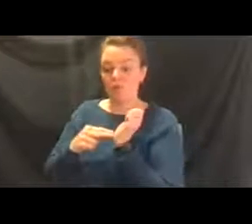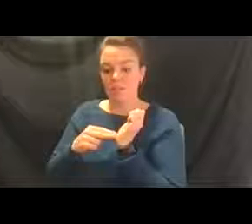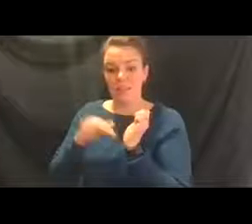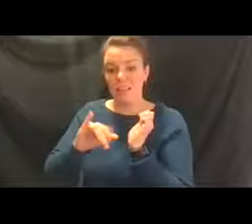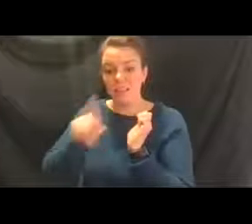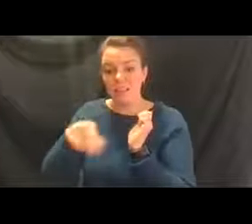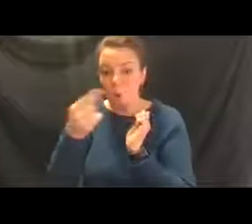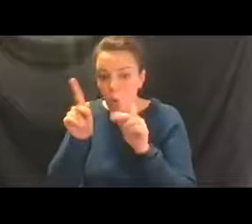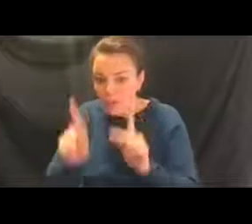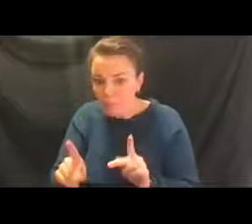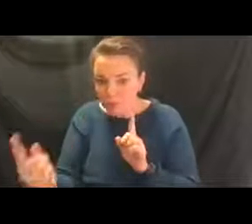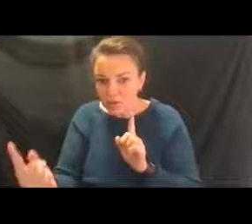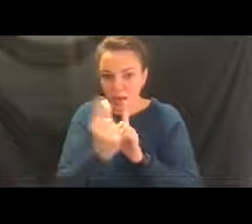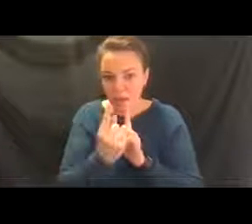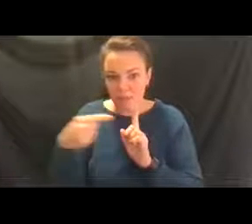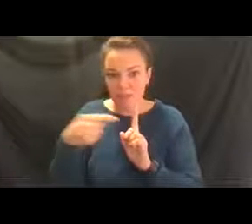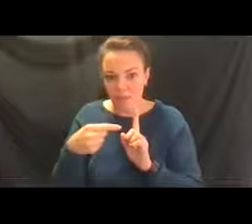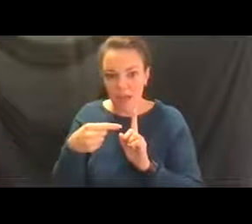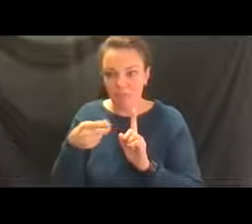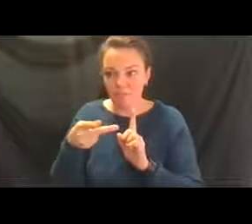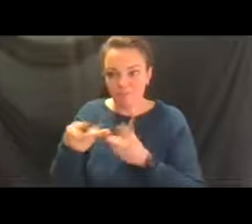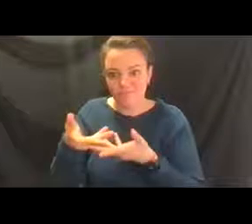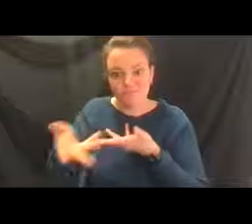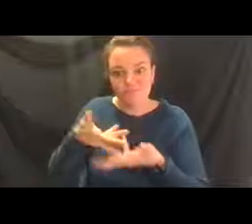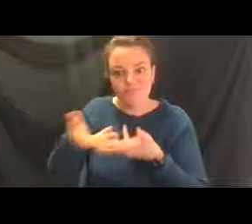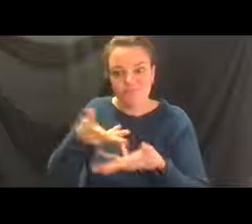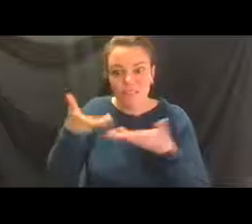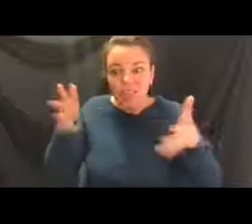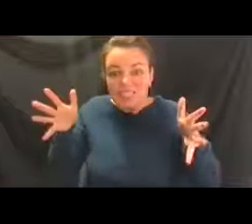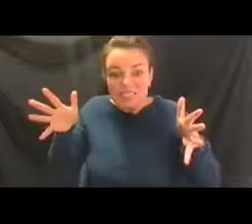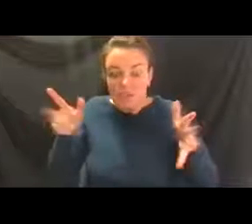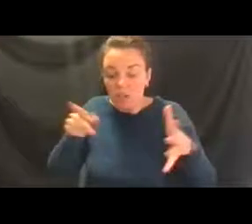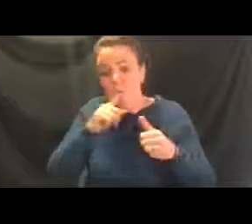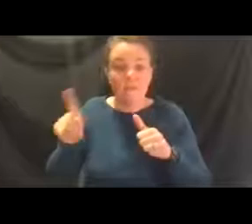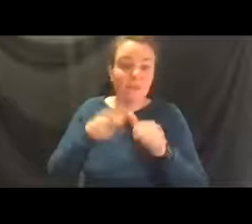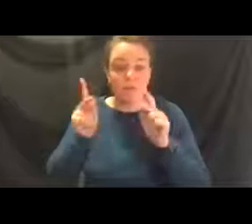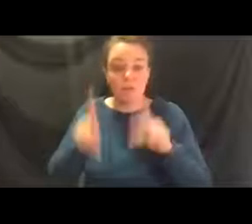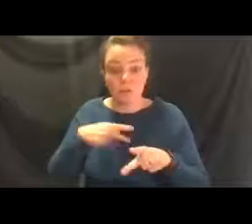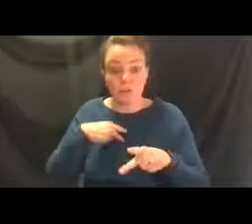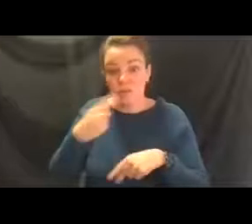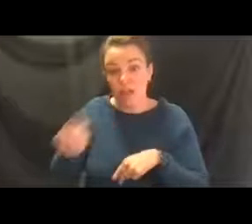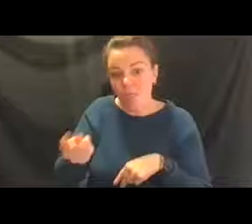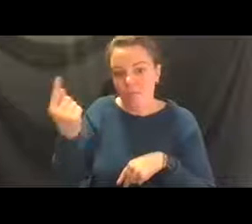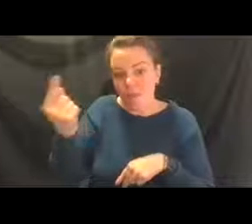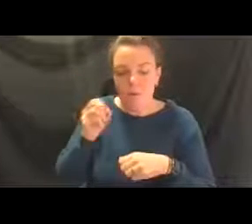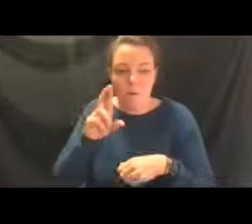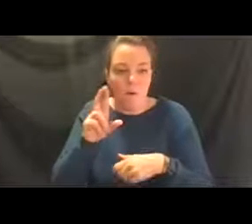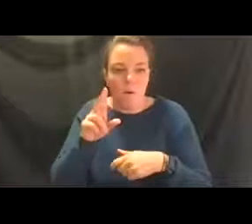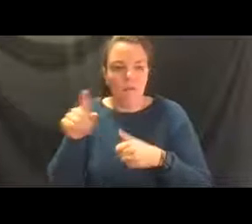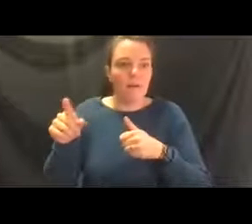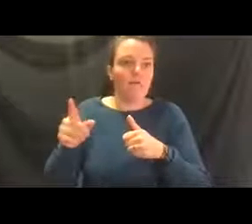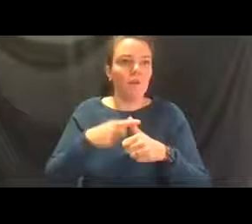people with intellectual disabilities sort of see or that you're the first ones that are connected